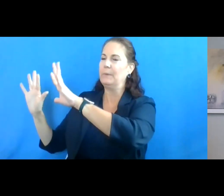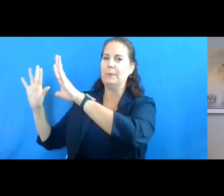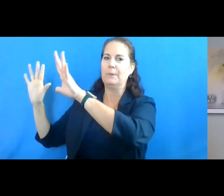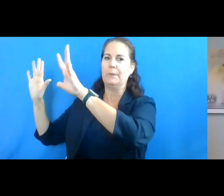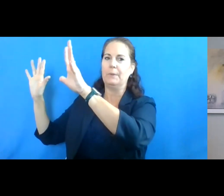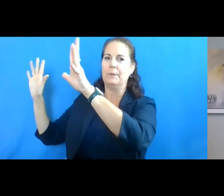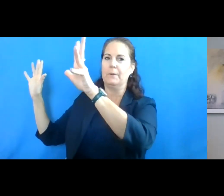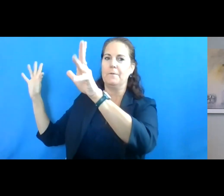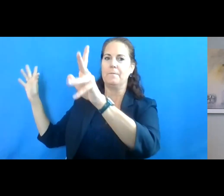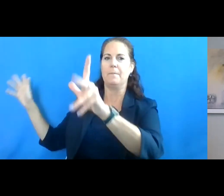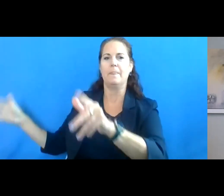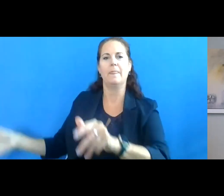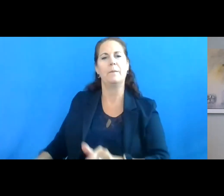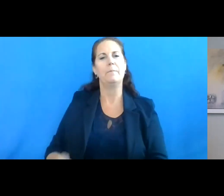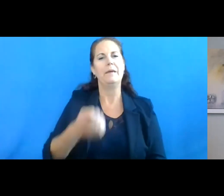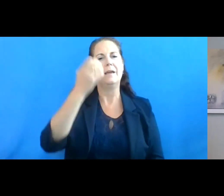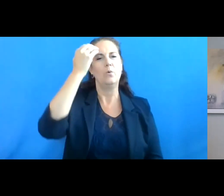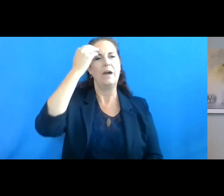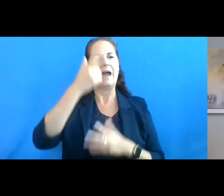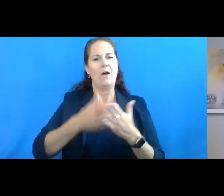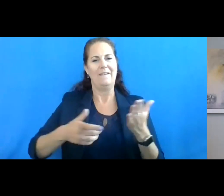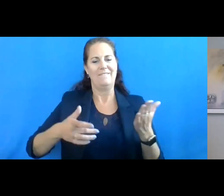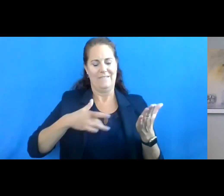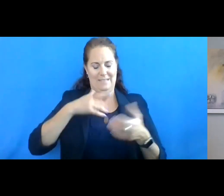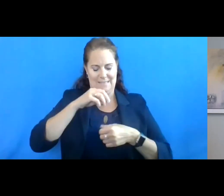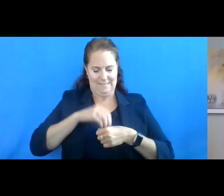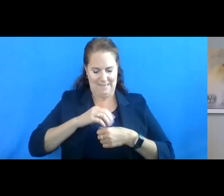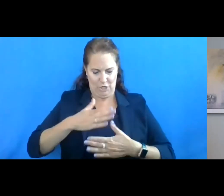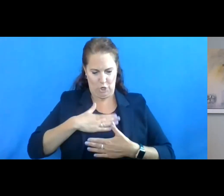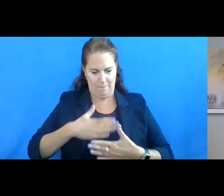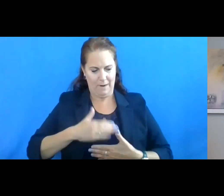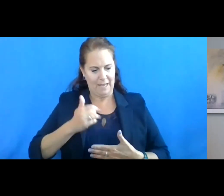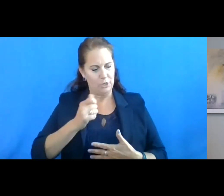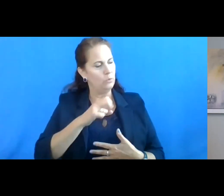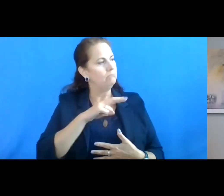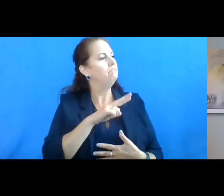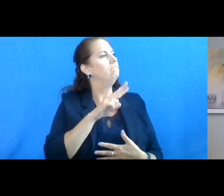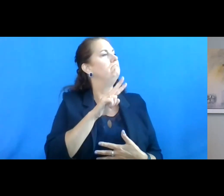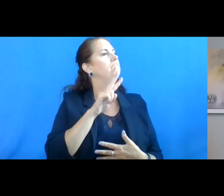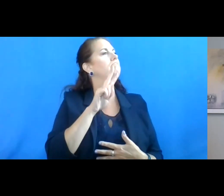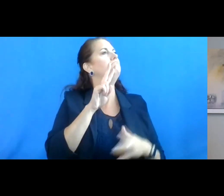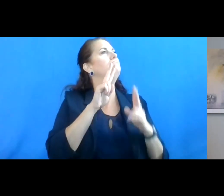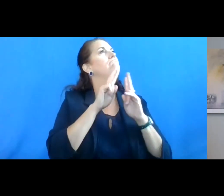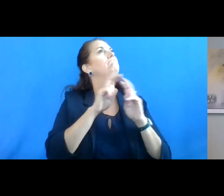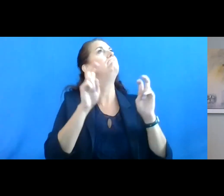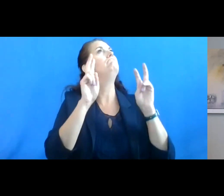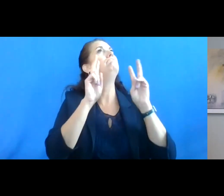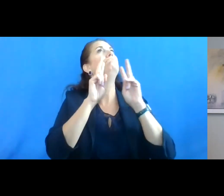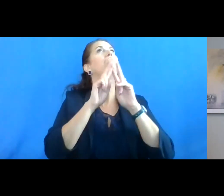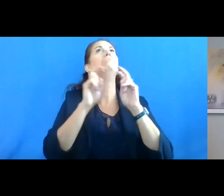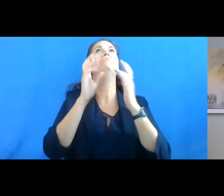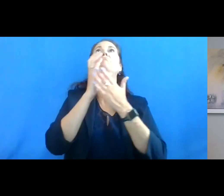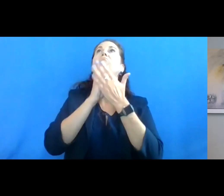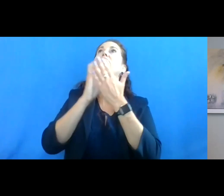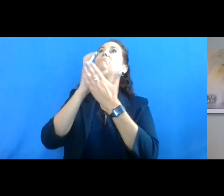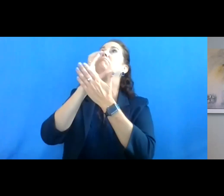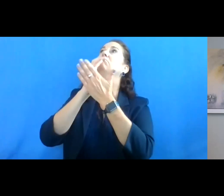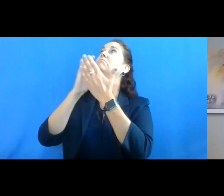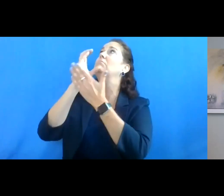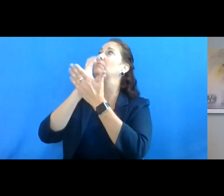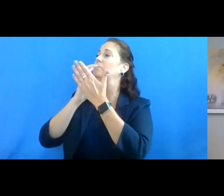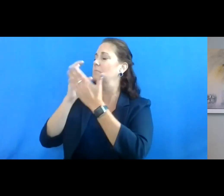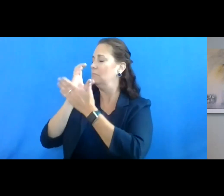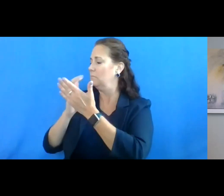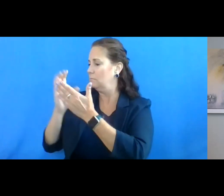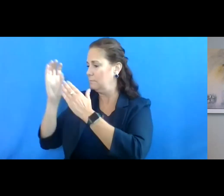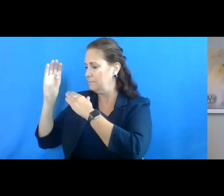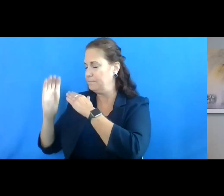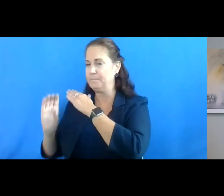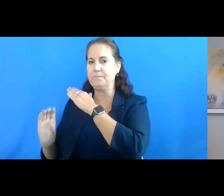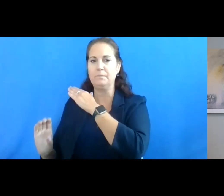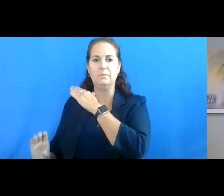Being aware of how it feels inside of your body as you see all these things.